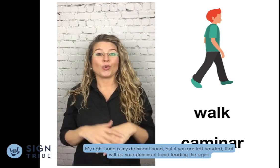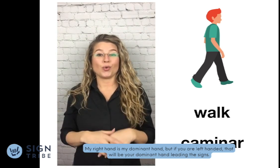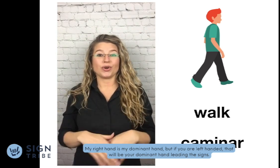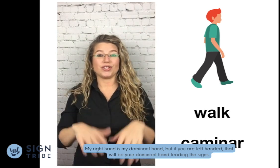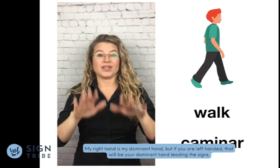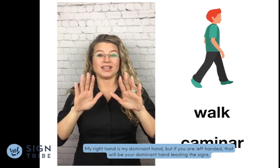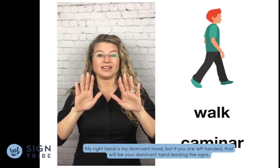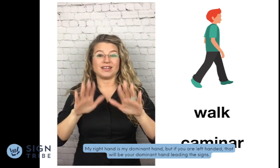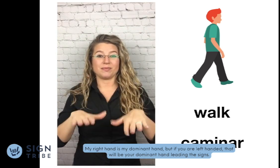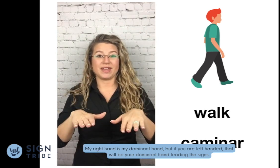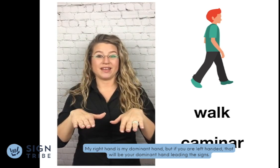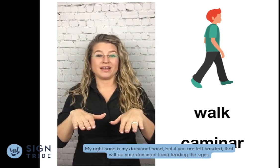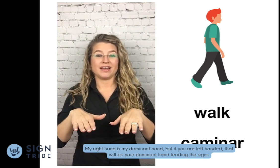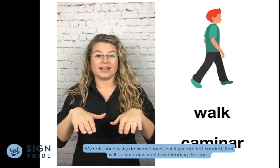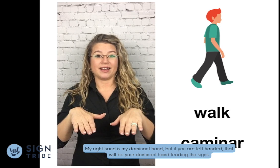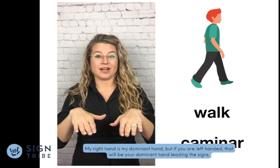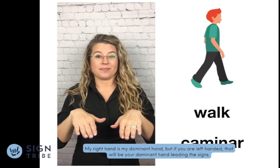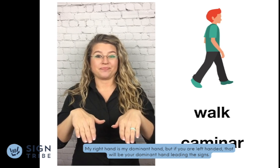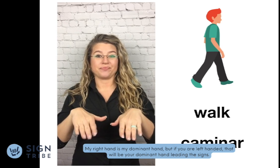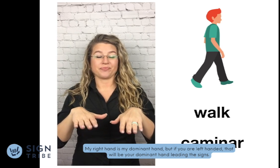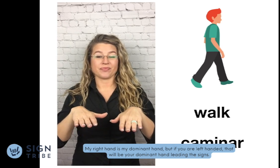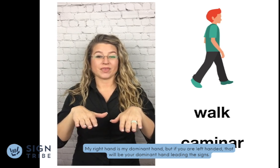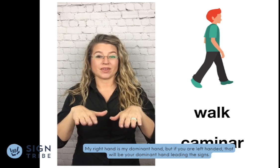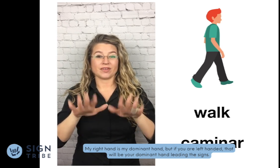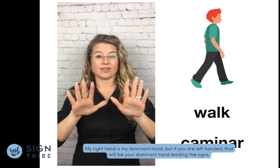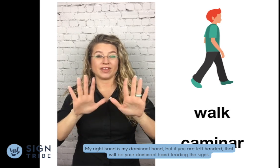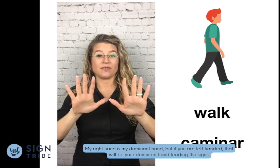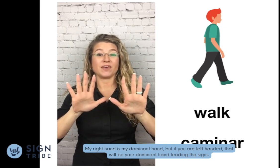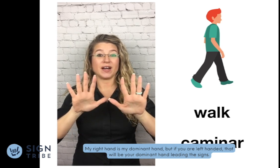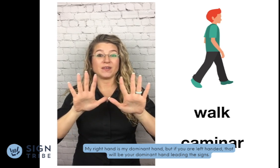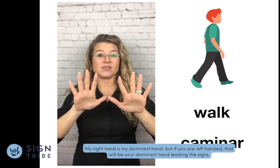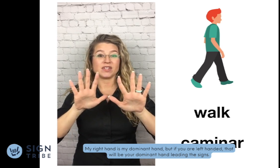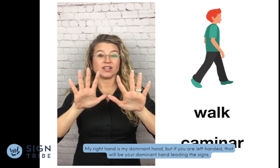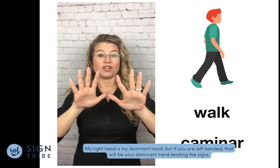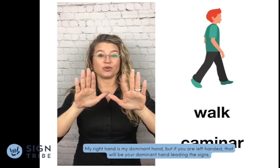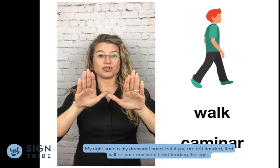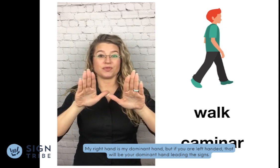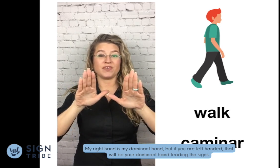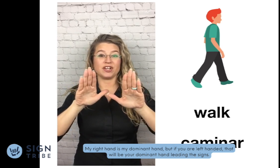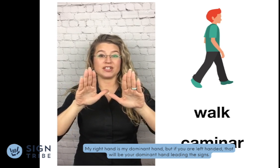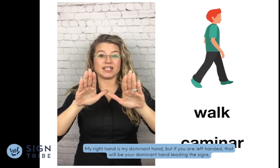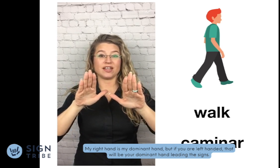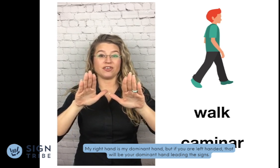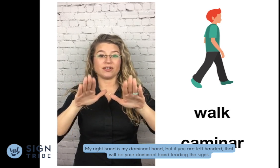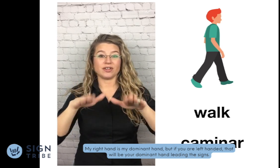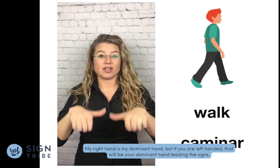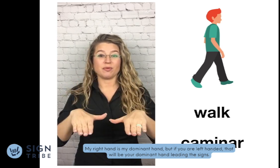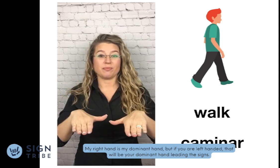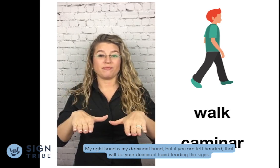Or you can make, um, like fives, close your fingers together,